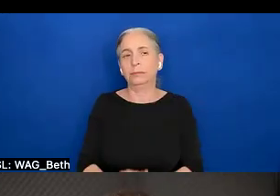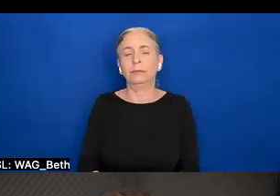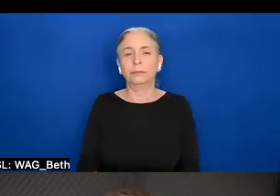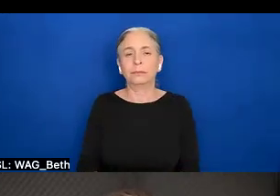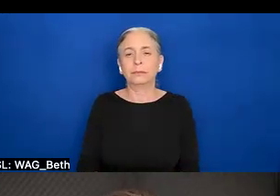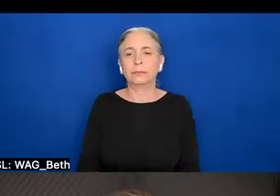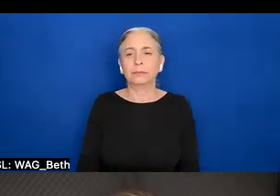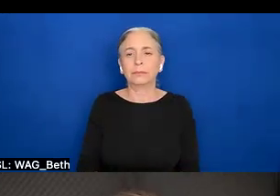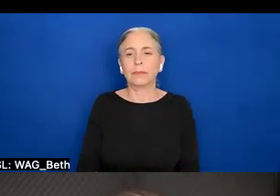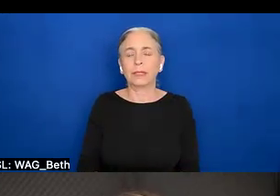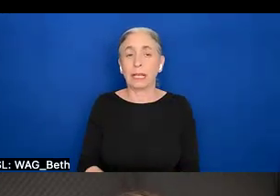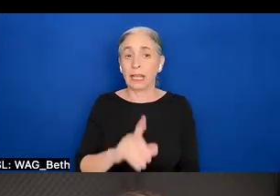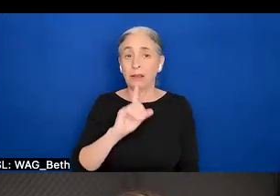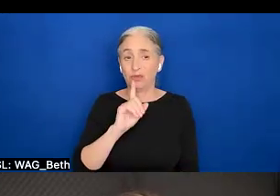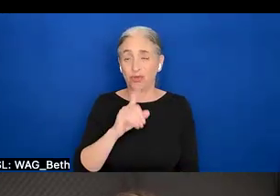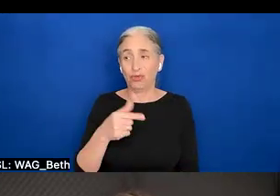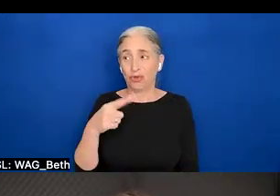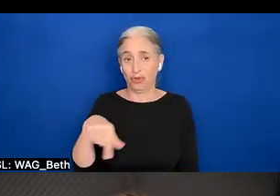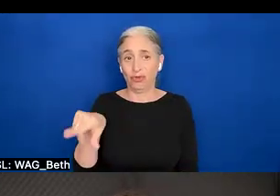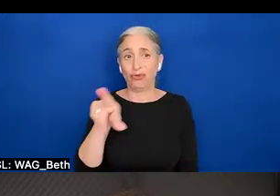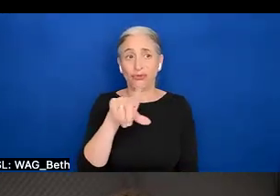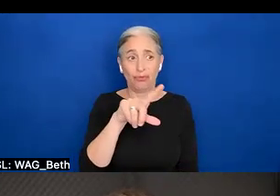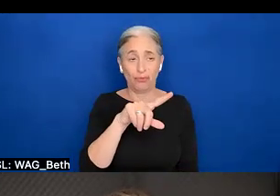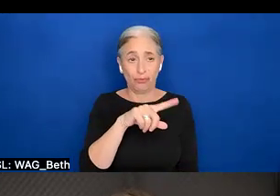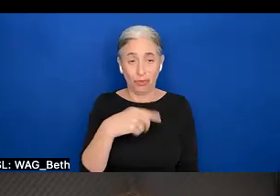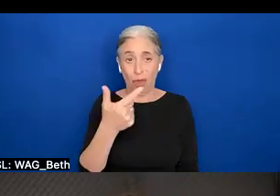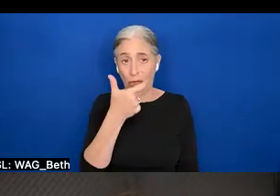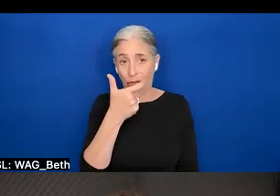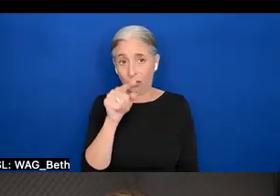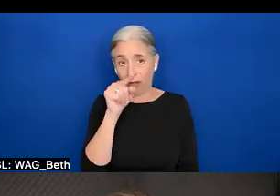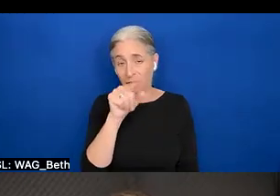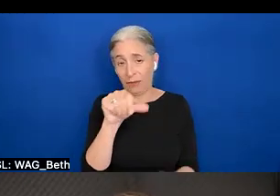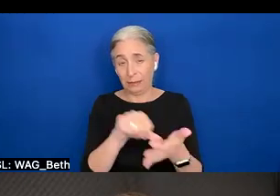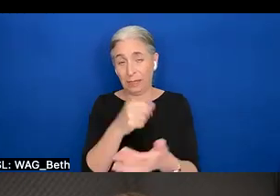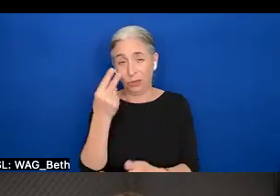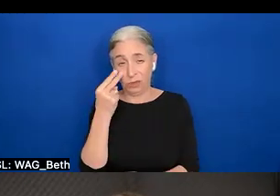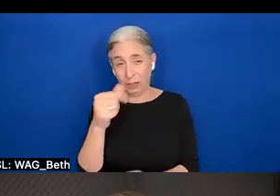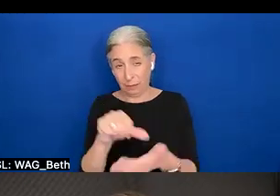And I'm pretty sure that everyone looking at the page,